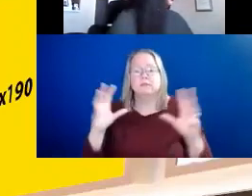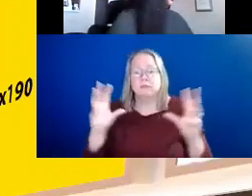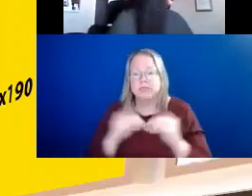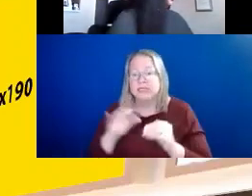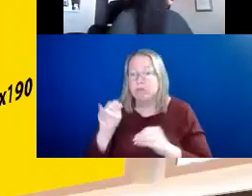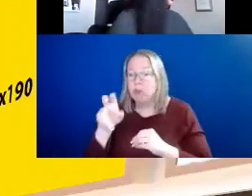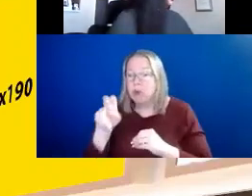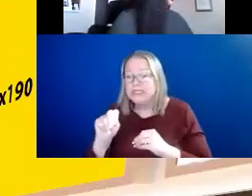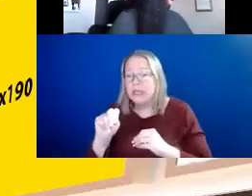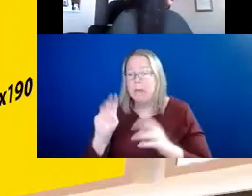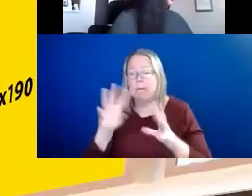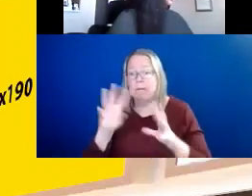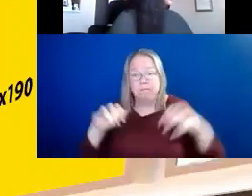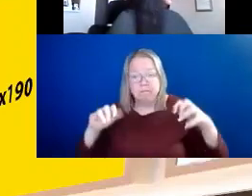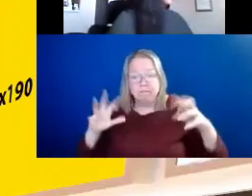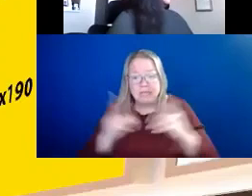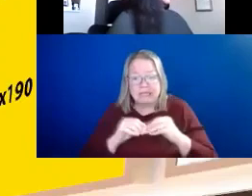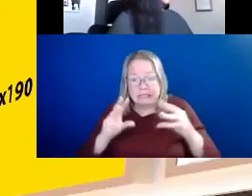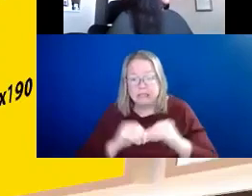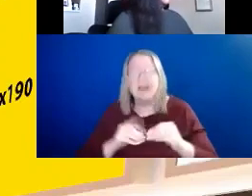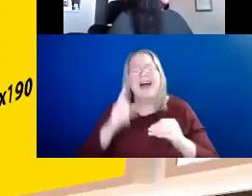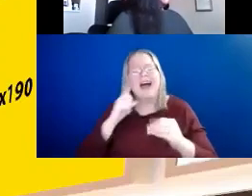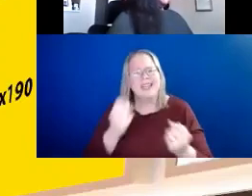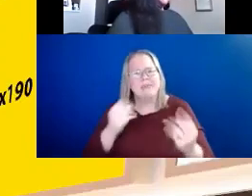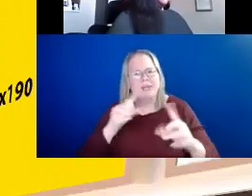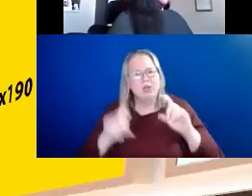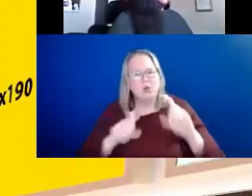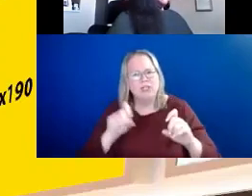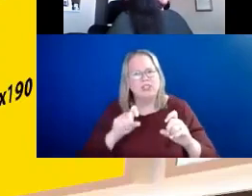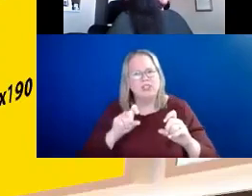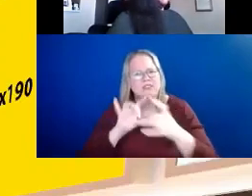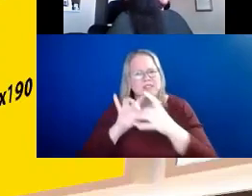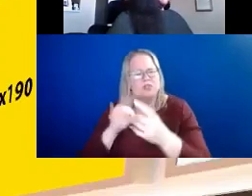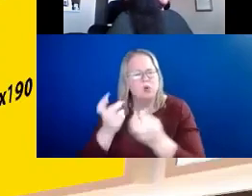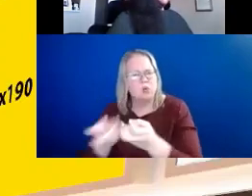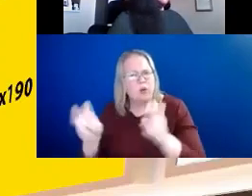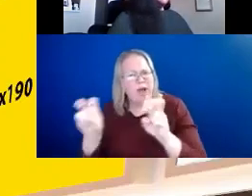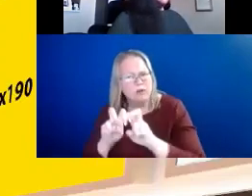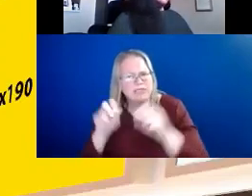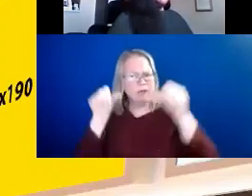I think these questions are around roundtables, 12:52:32 posters and table sessions.